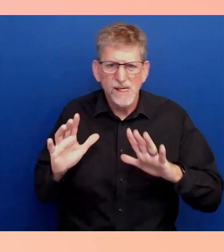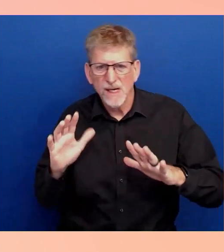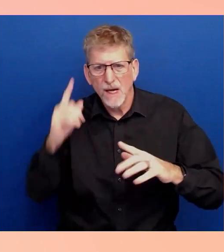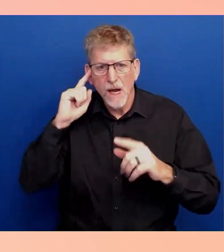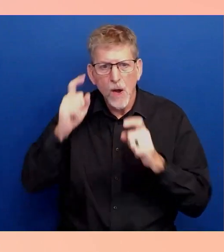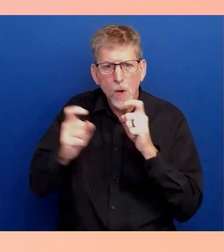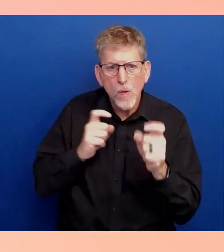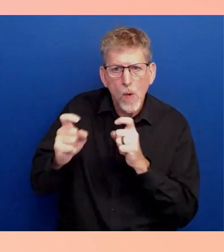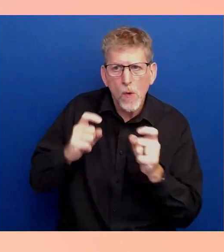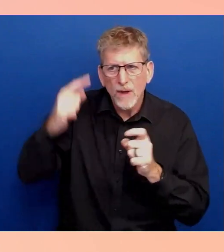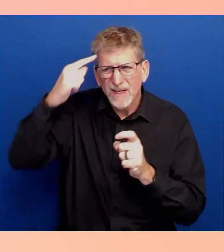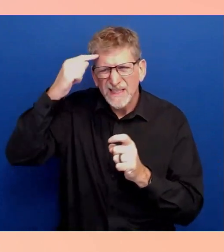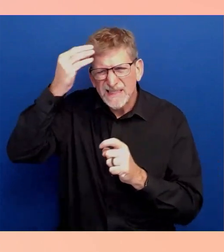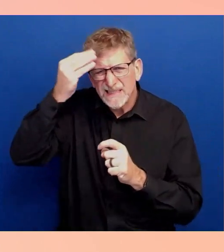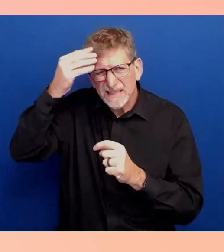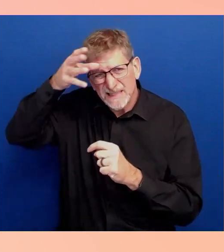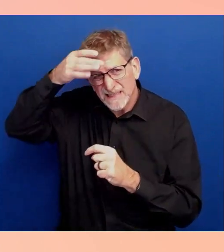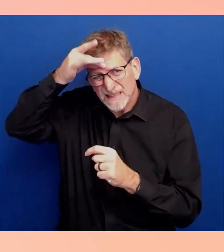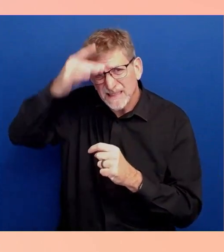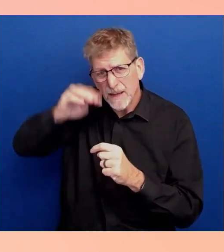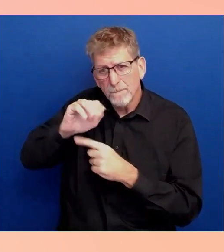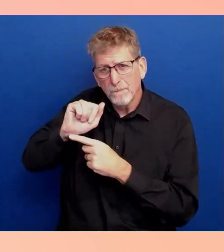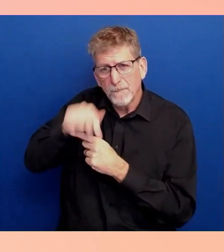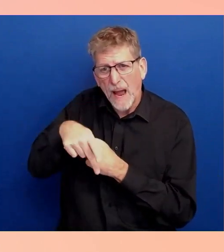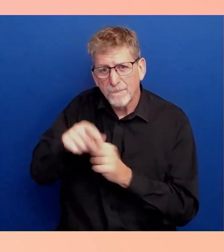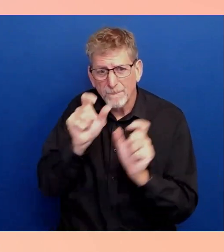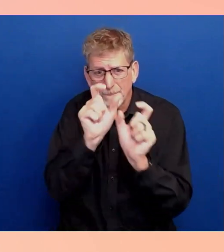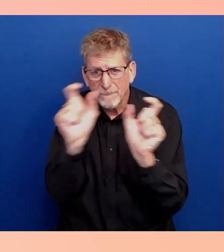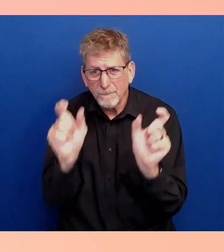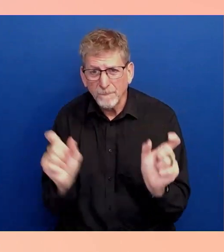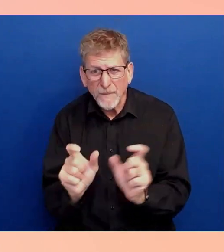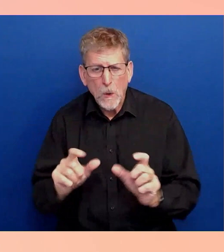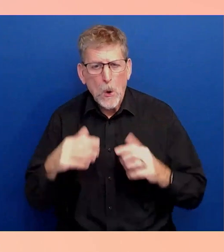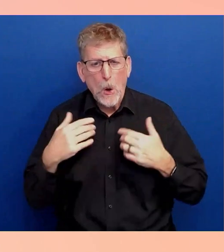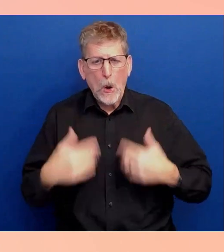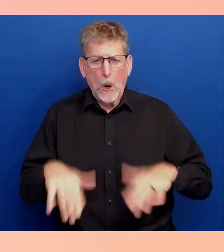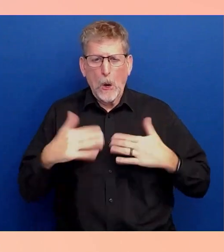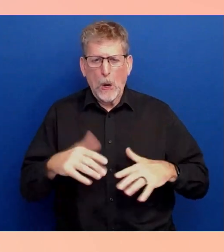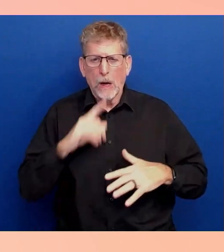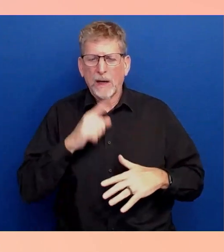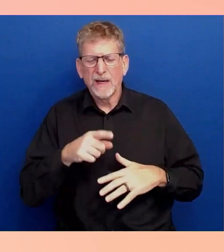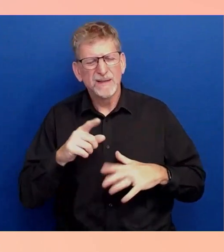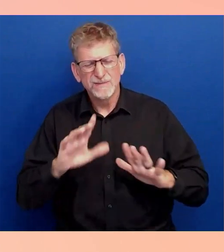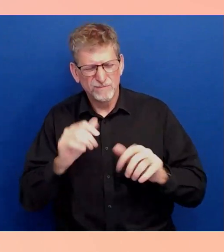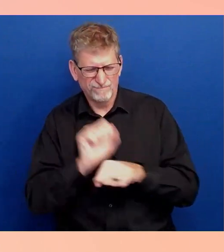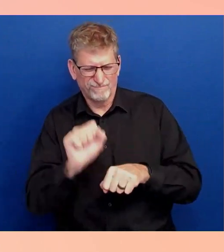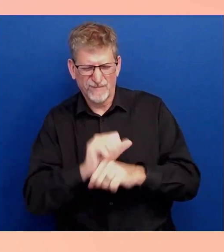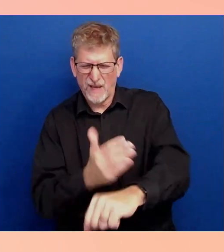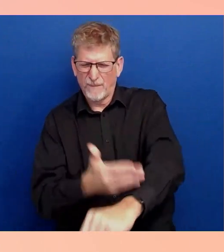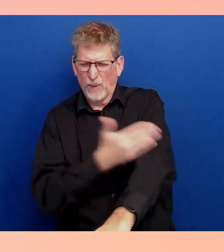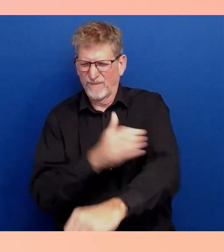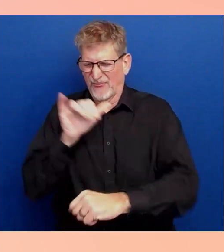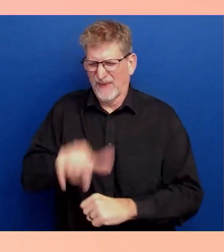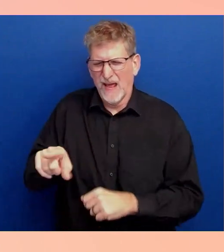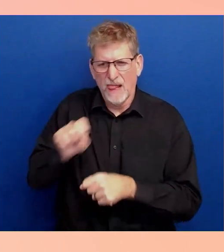That is something we are trying to improve with the combined help of